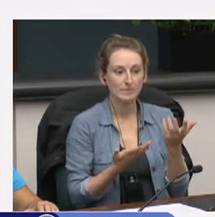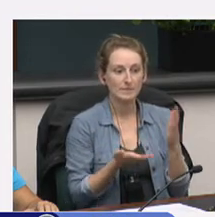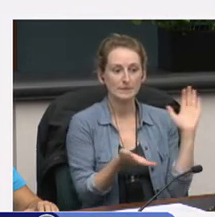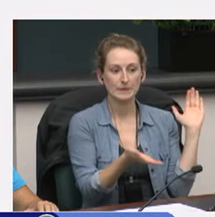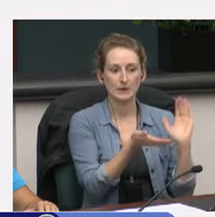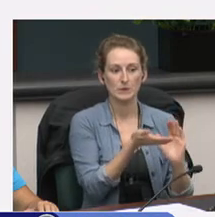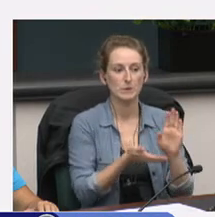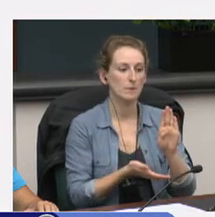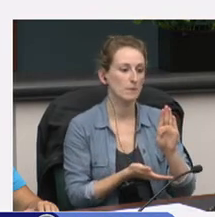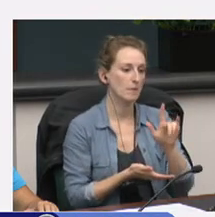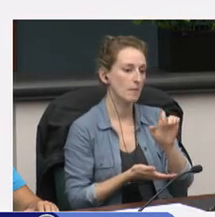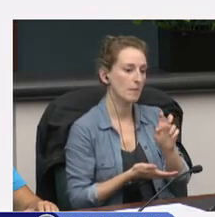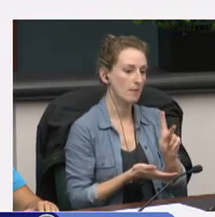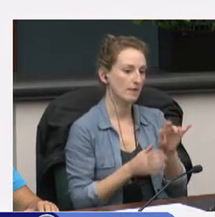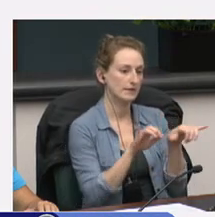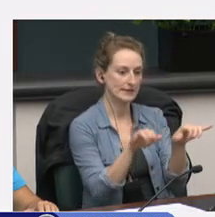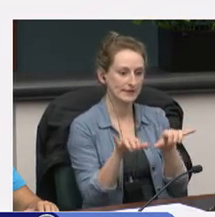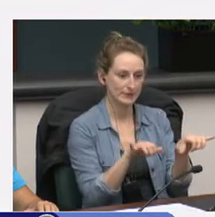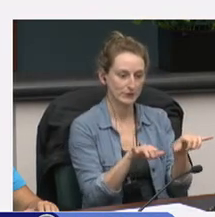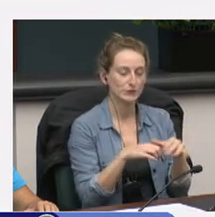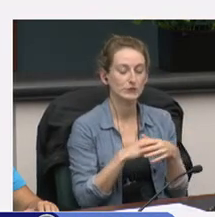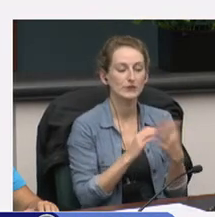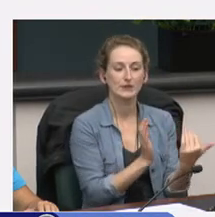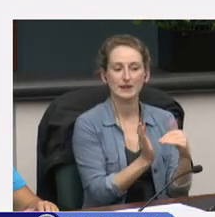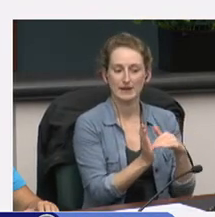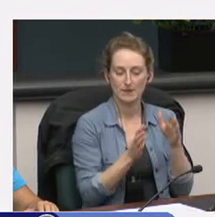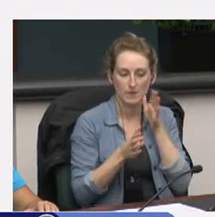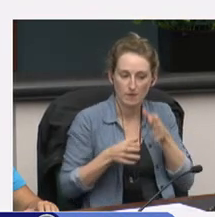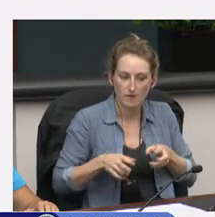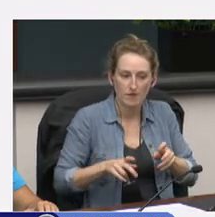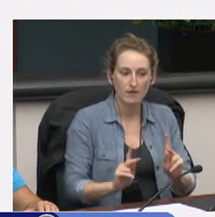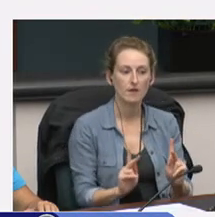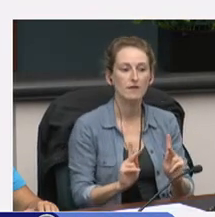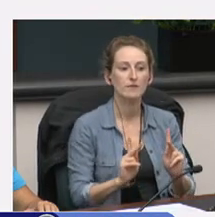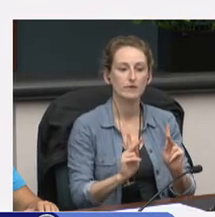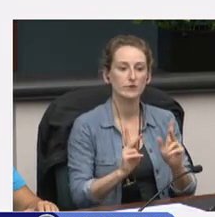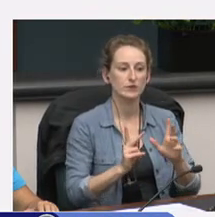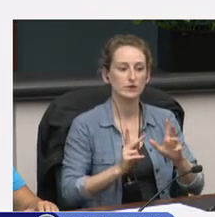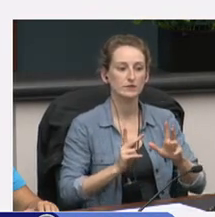standards to again allow for some additional units to put in at Tier one